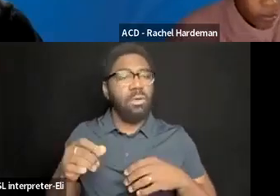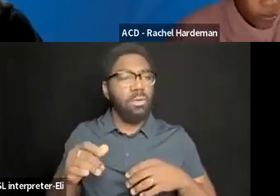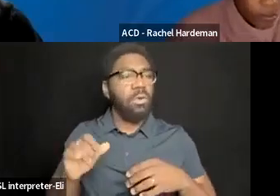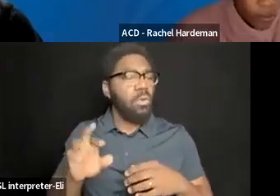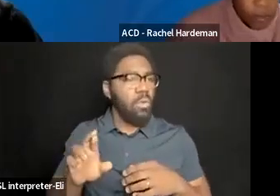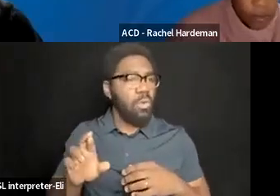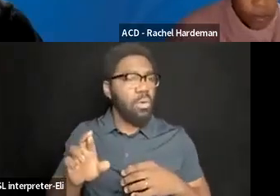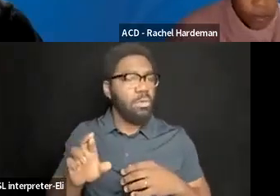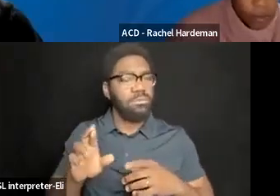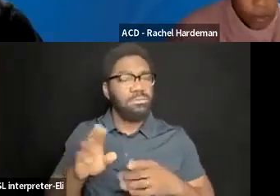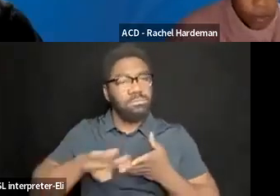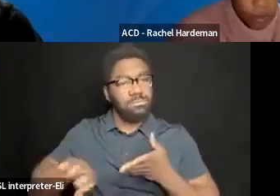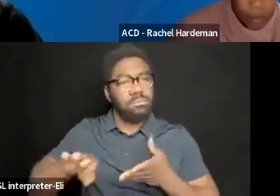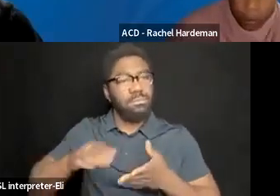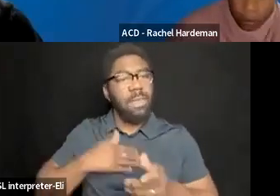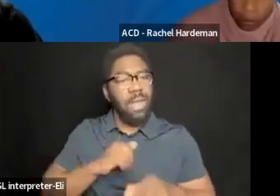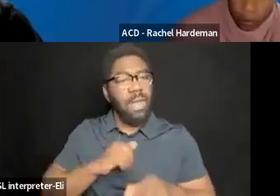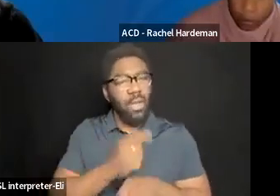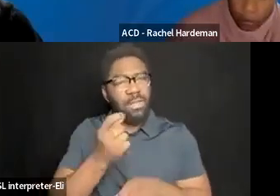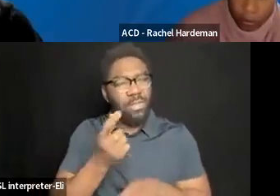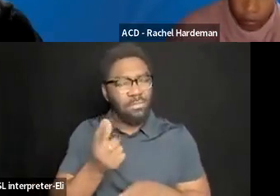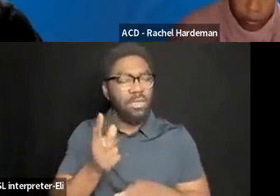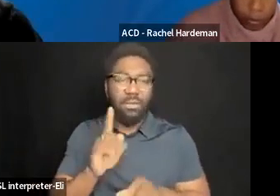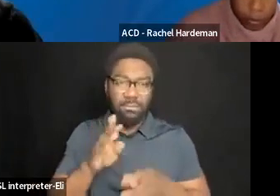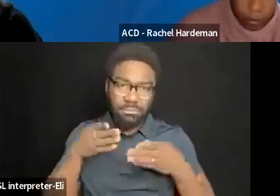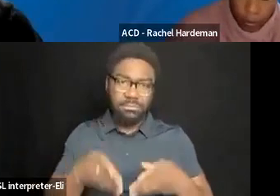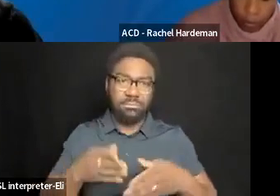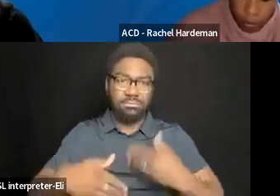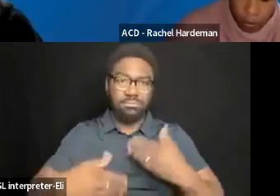of streamlining data, standardizing data collection,